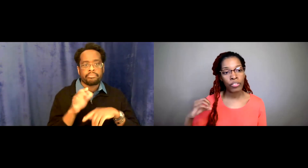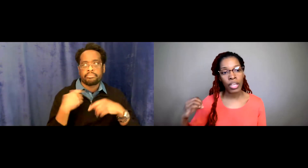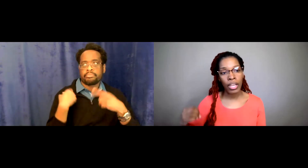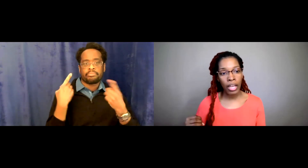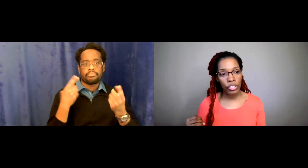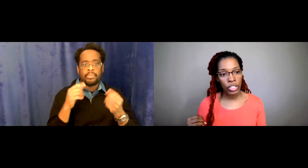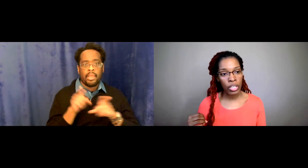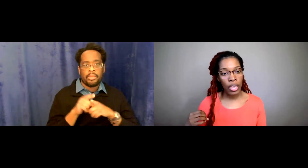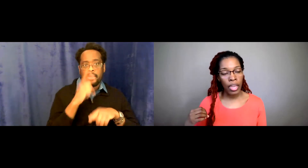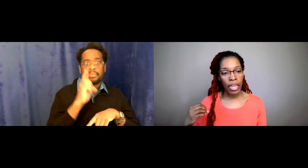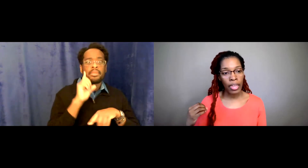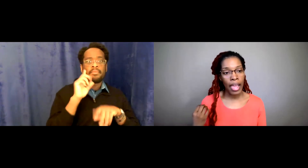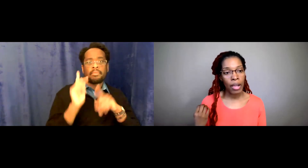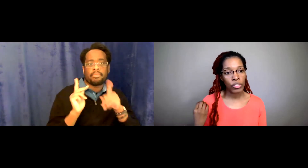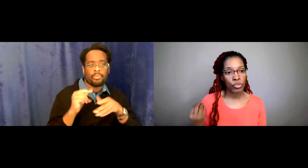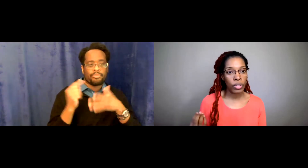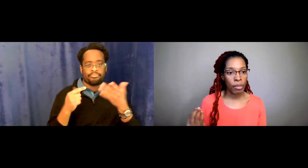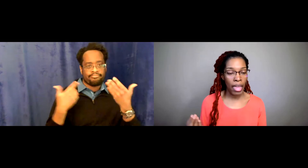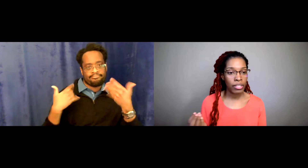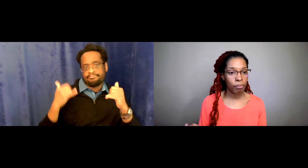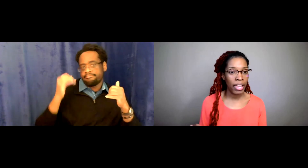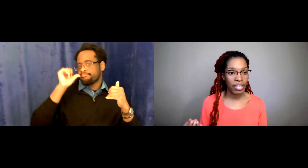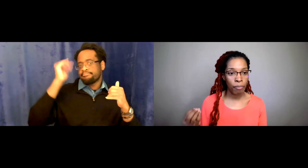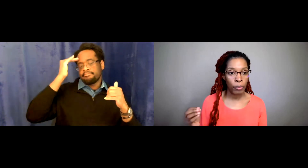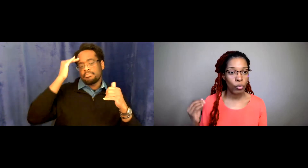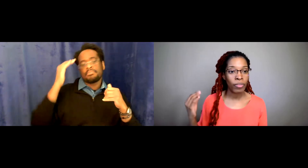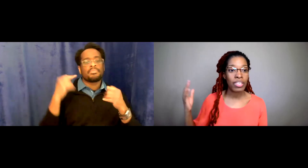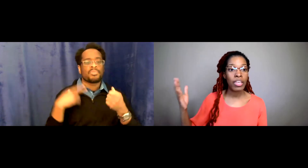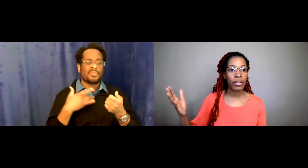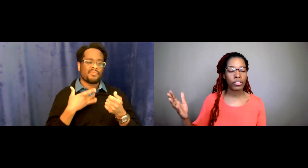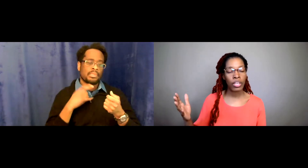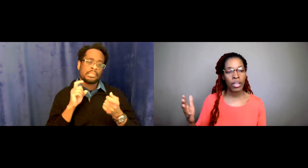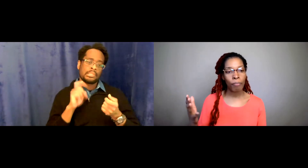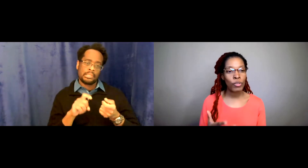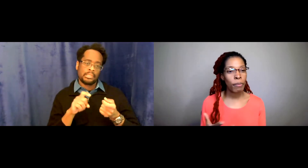psychology and how it's truly impacted black deaf people throughout the years most people